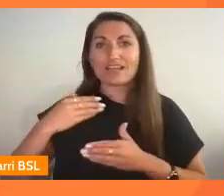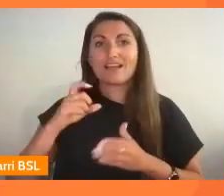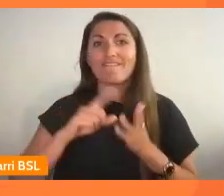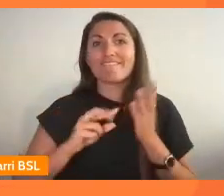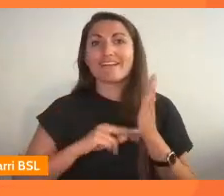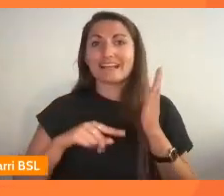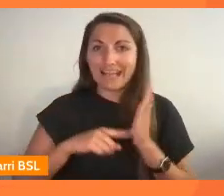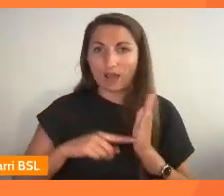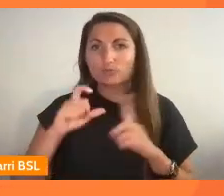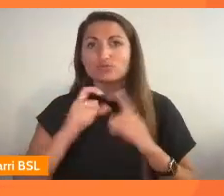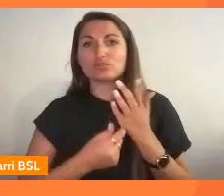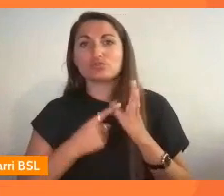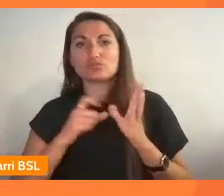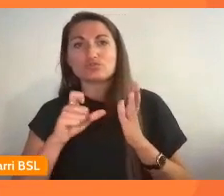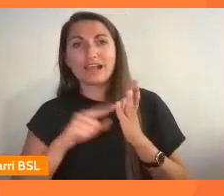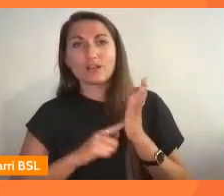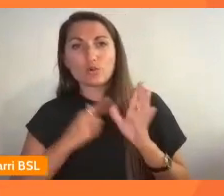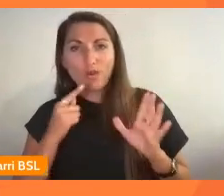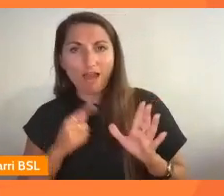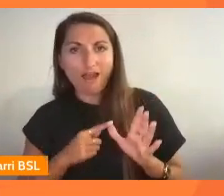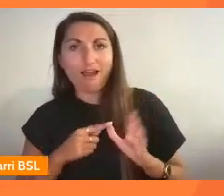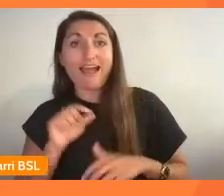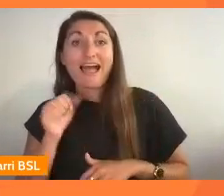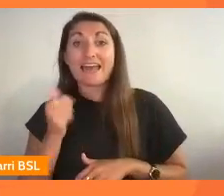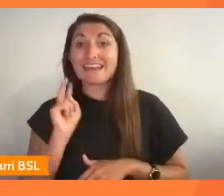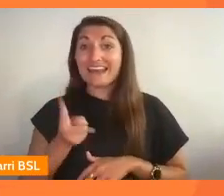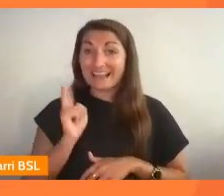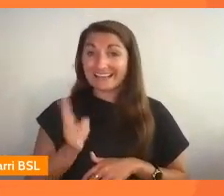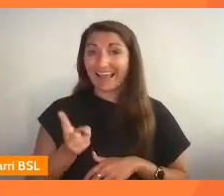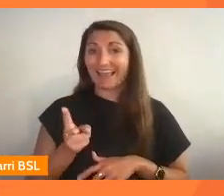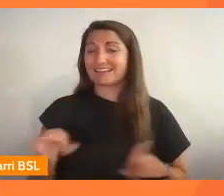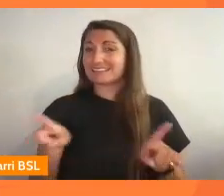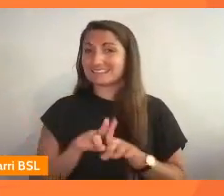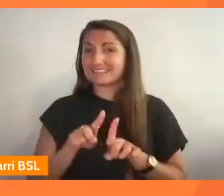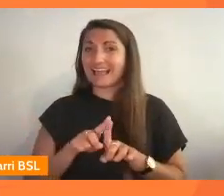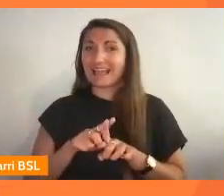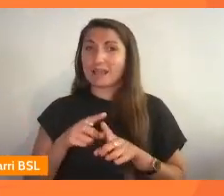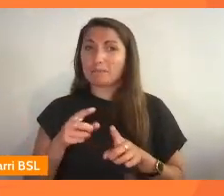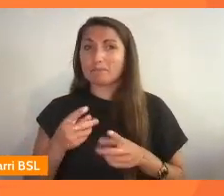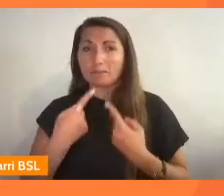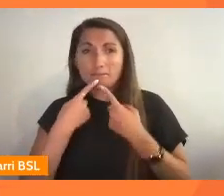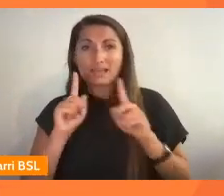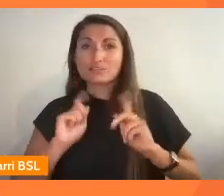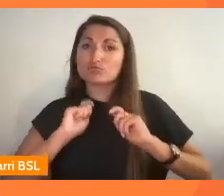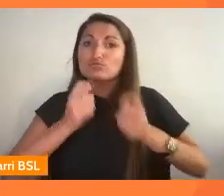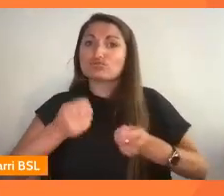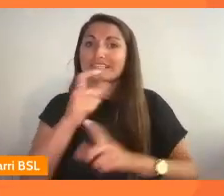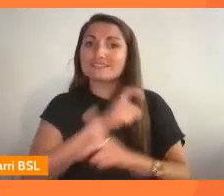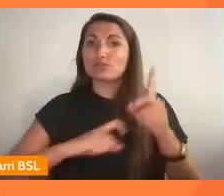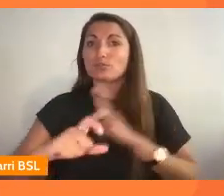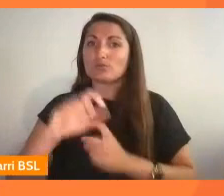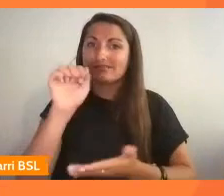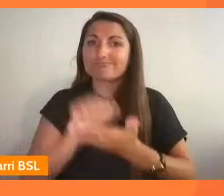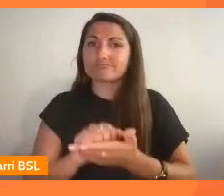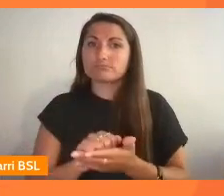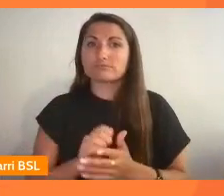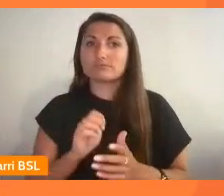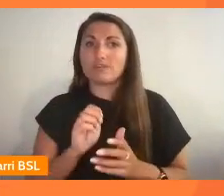the idea of treating a community in a different way. The reason why I mention those two things, in particular SeaView